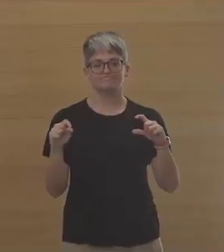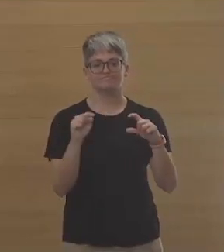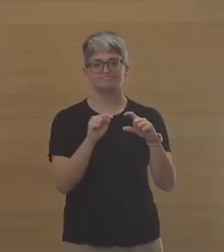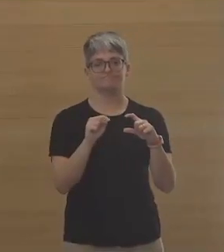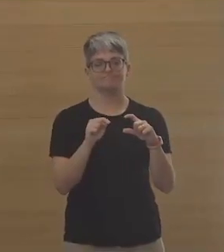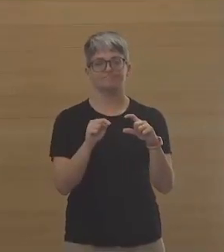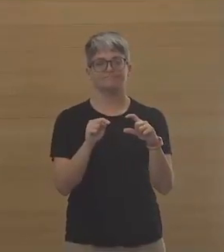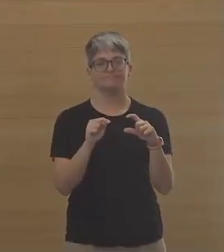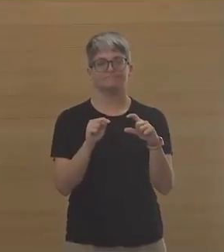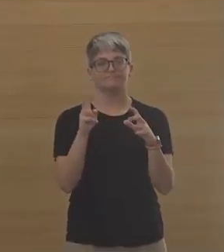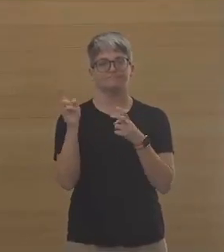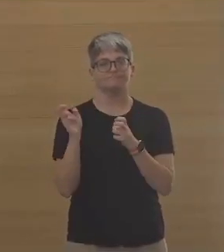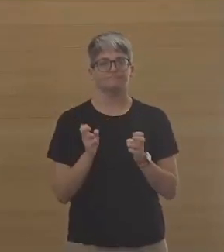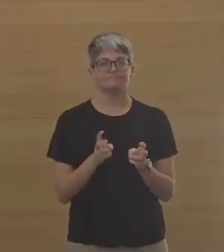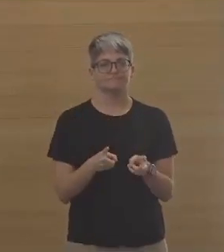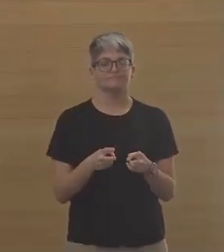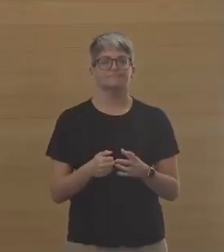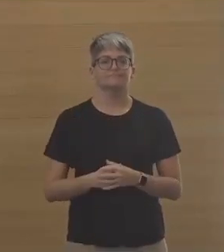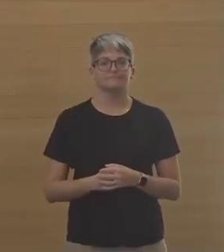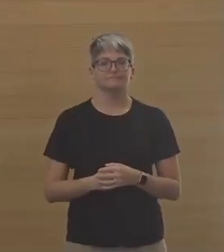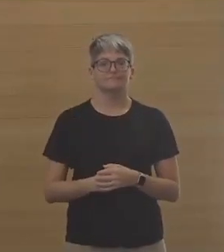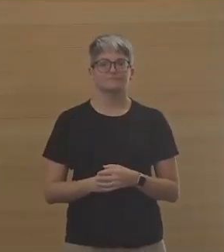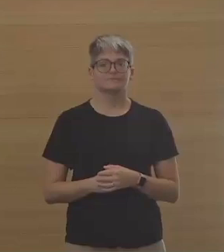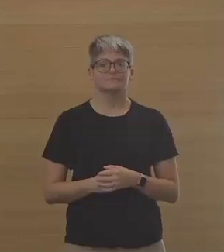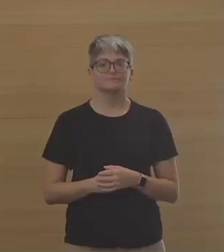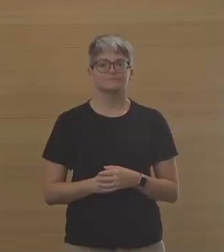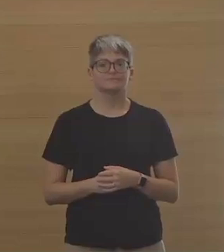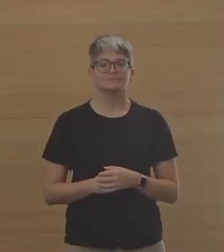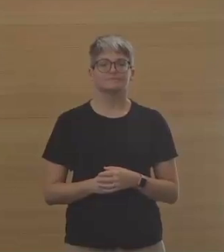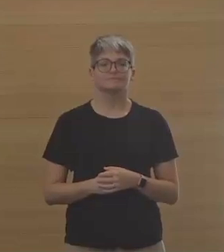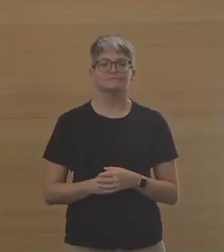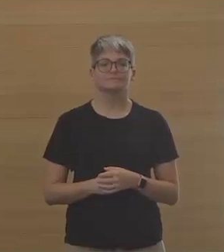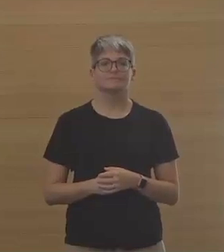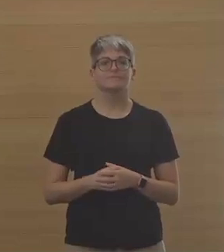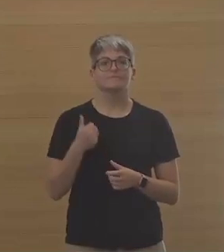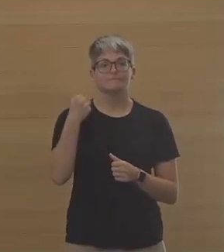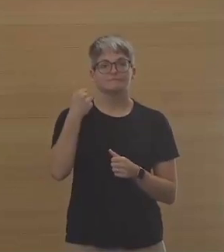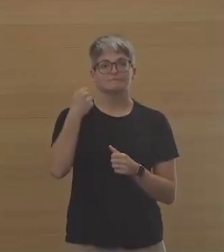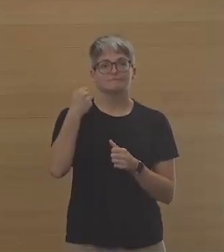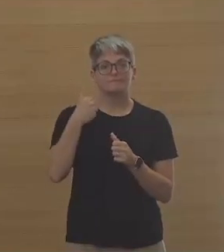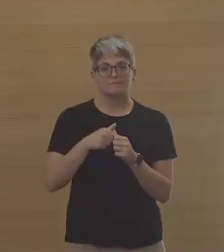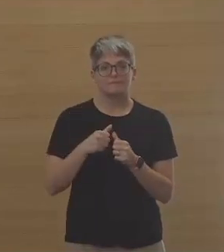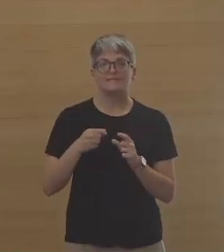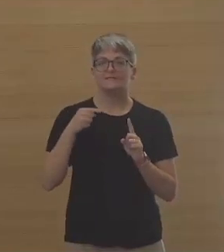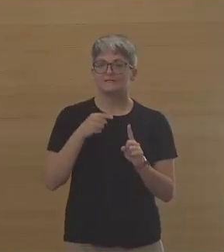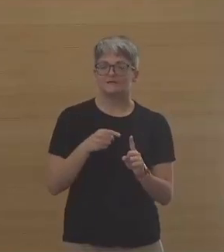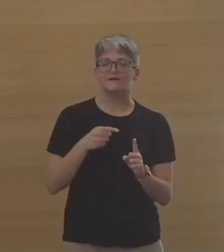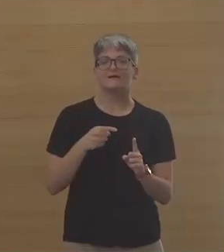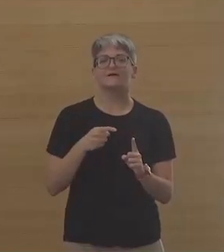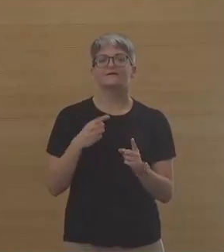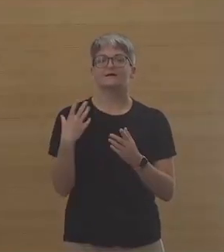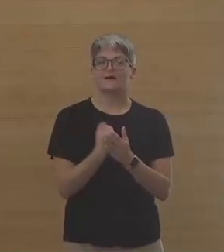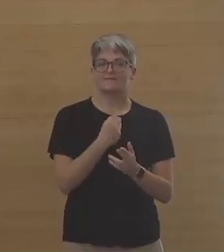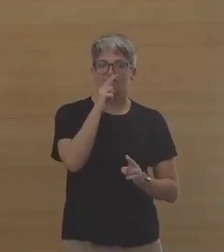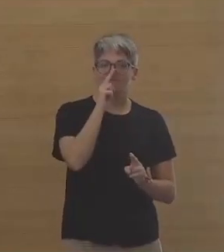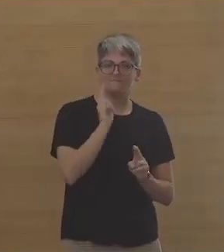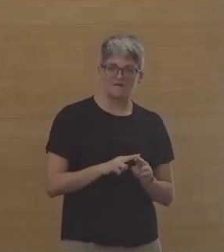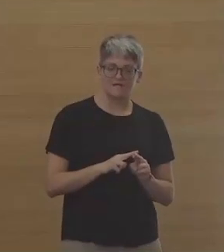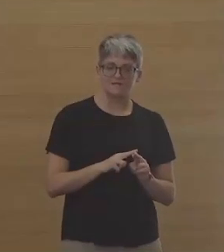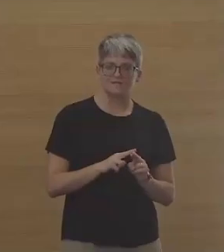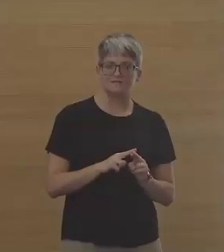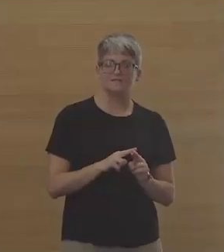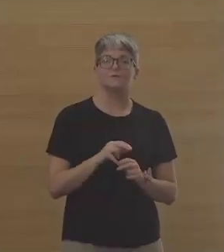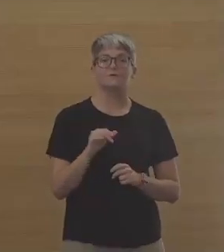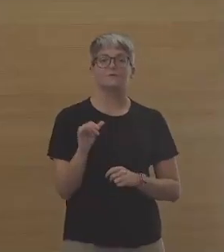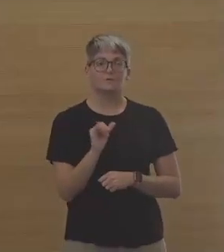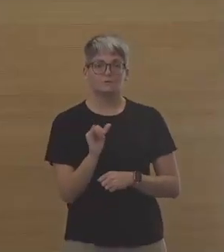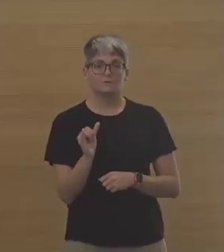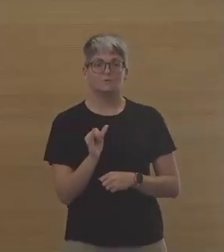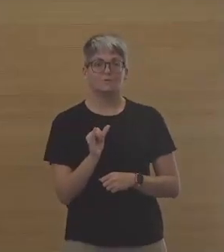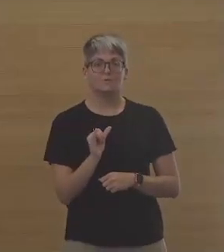remember, we're here to have fun and